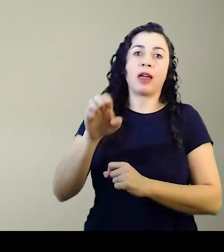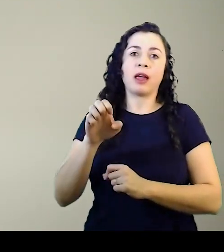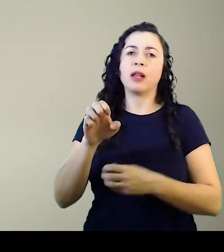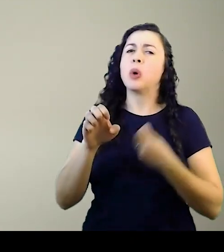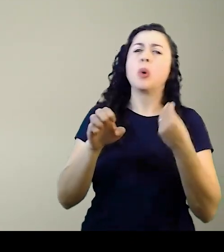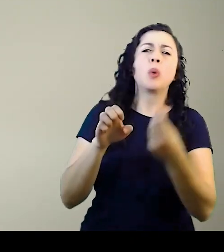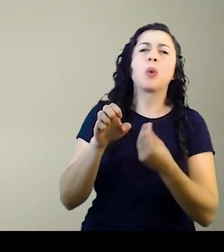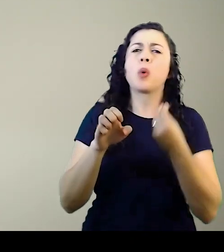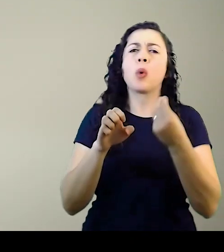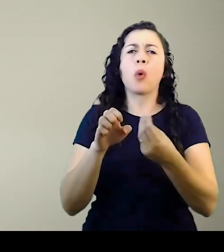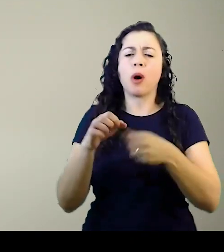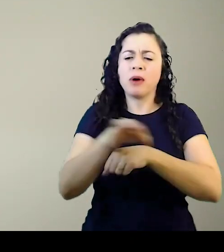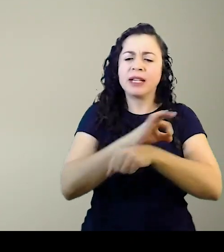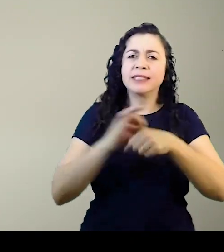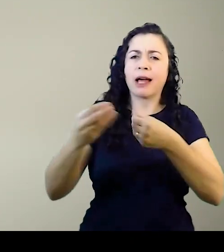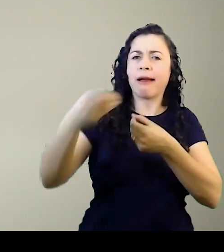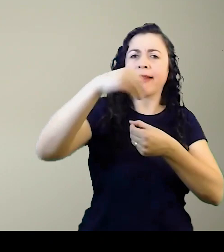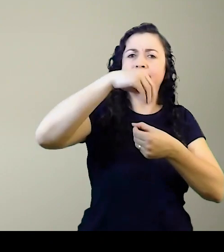behavior of cells in general.